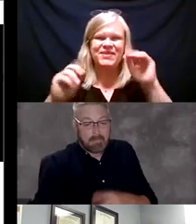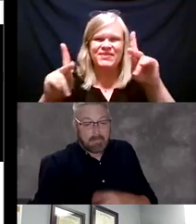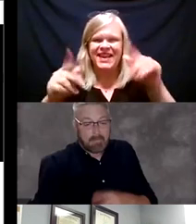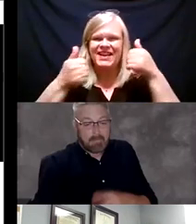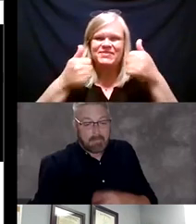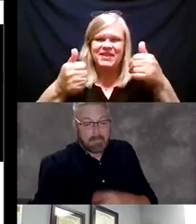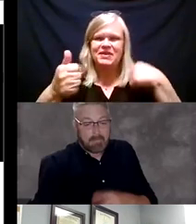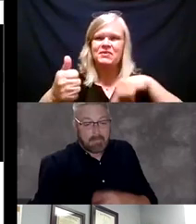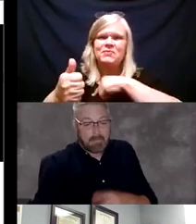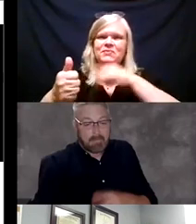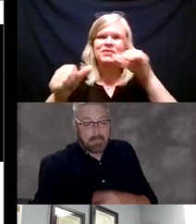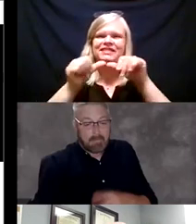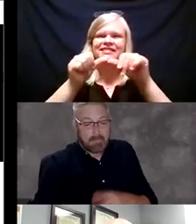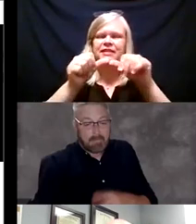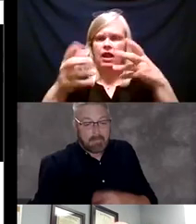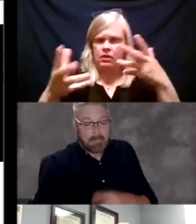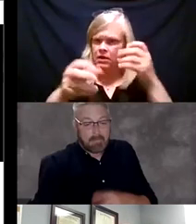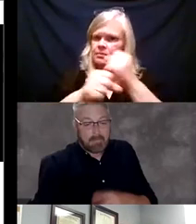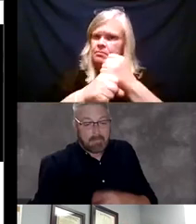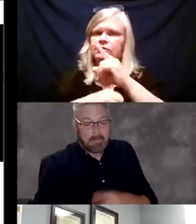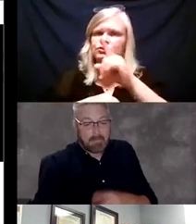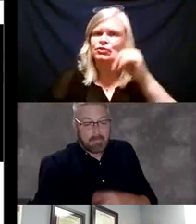I JUST WANT TO MAKE SURE THAT THE PRESENTATION IS ACCESSIBLE